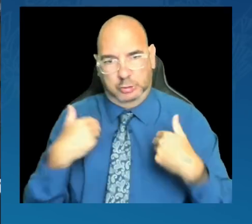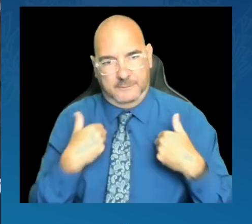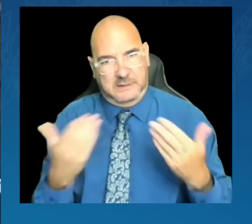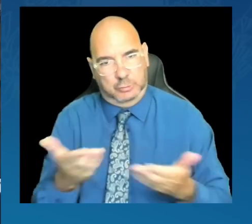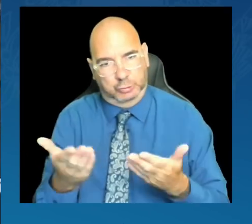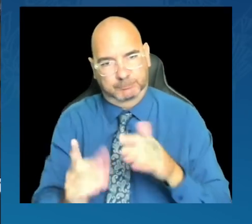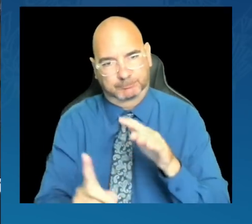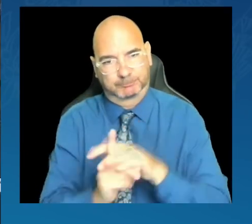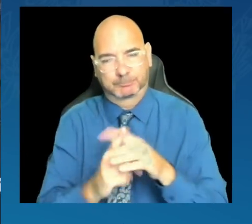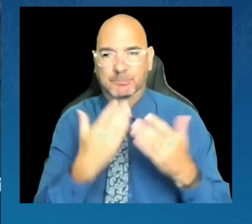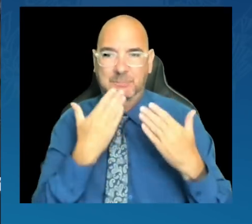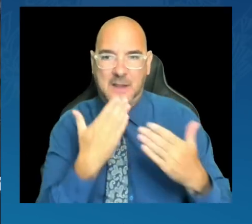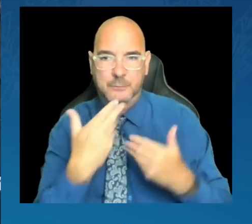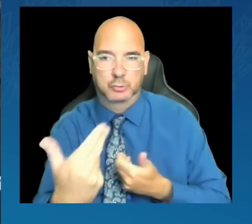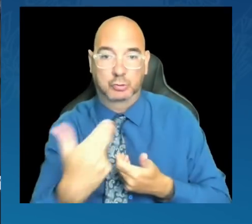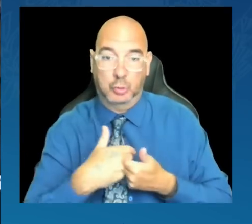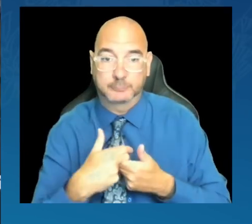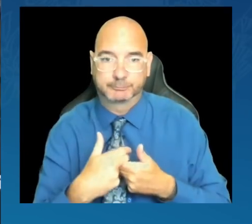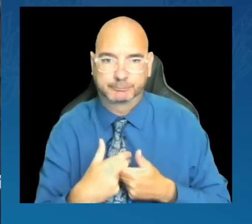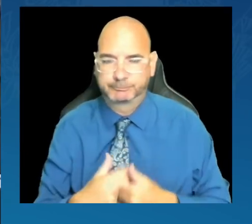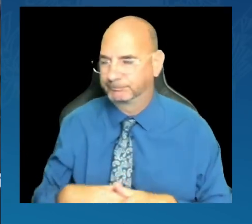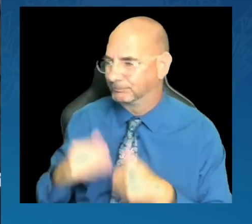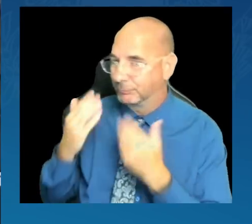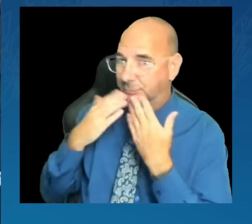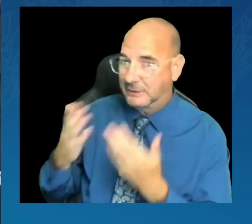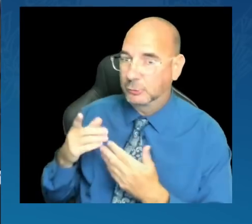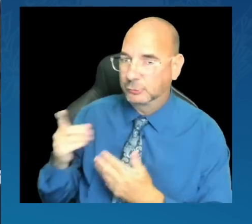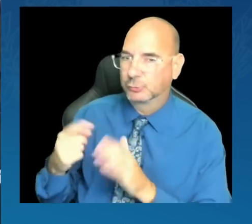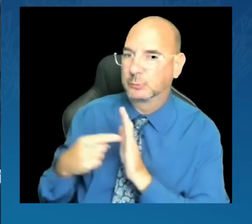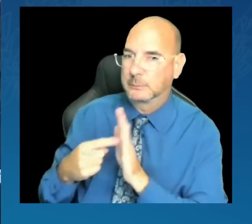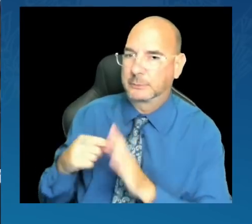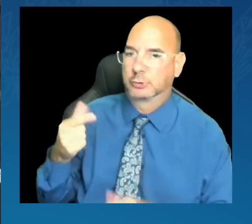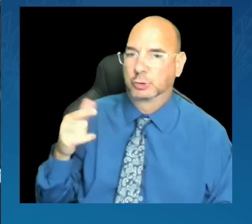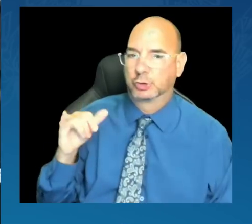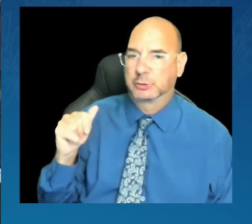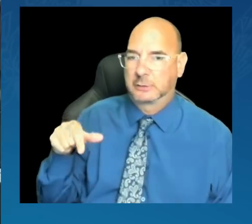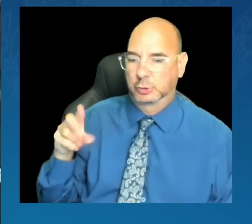Thank you, Representative GiaQuinta. You -- the Representative came to visit with me